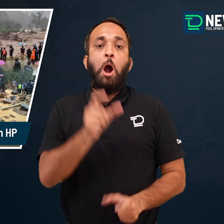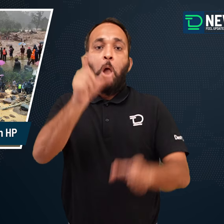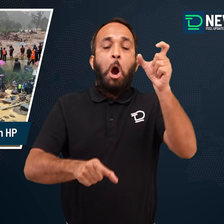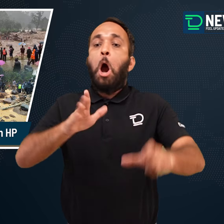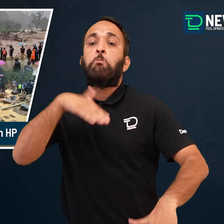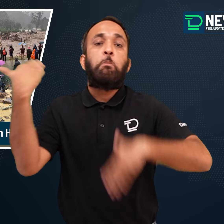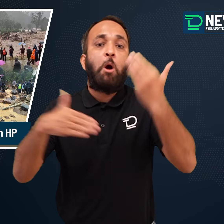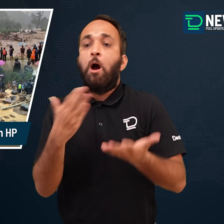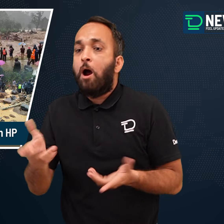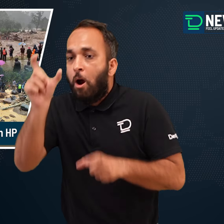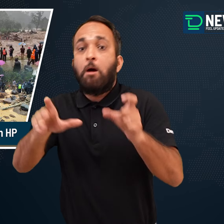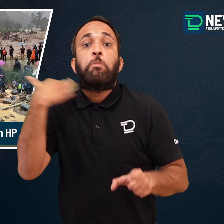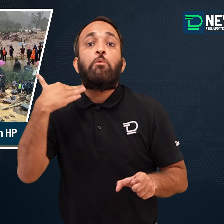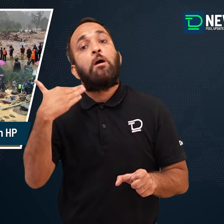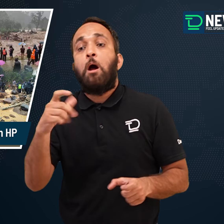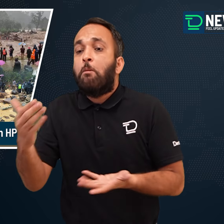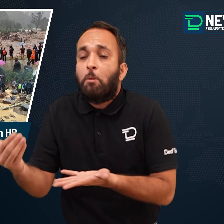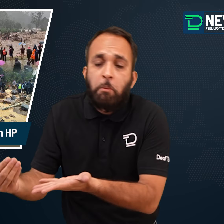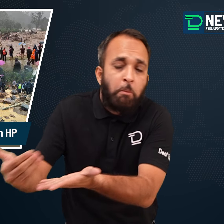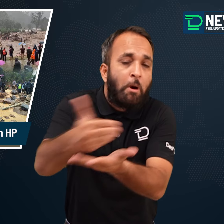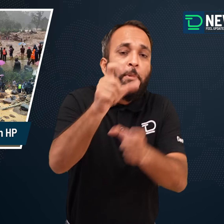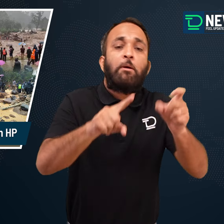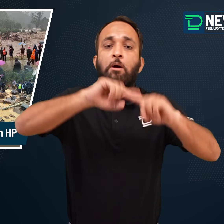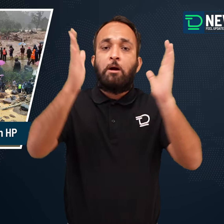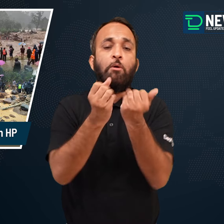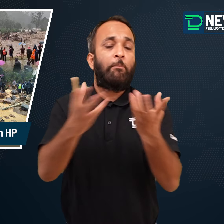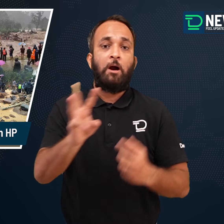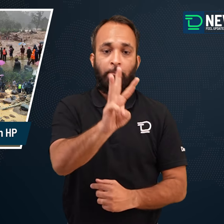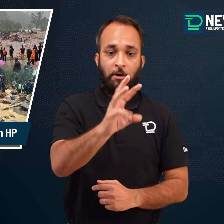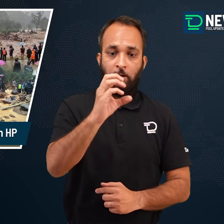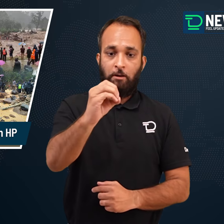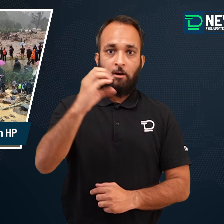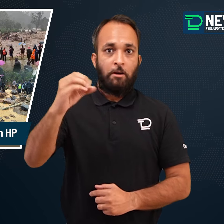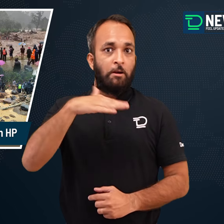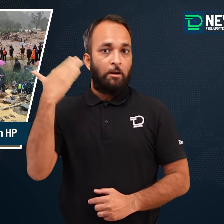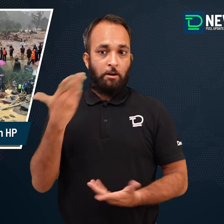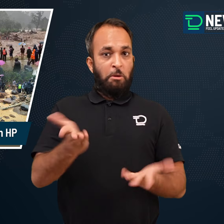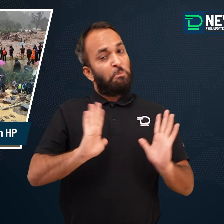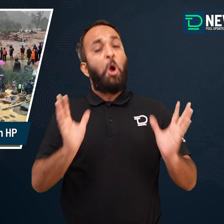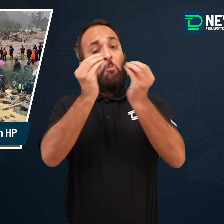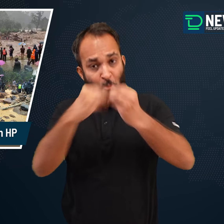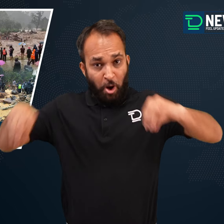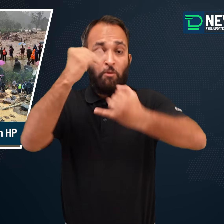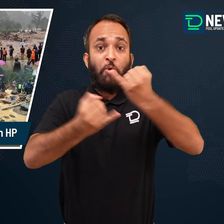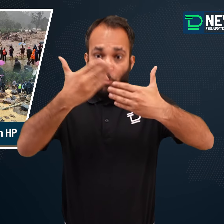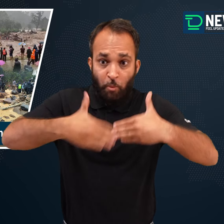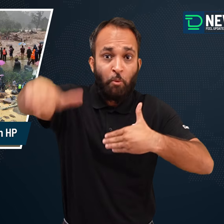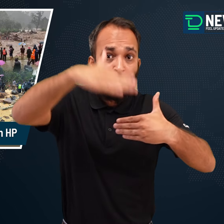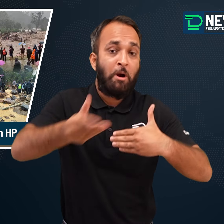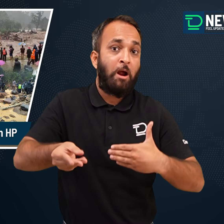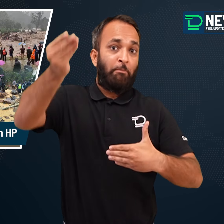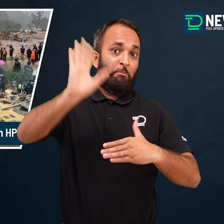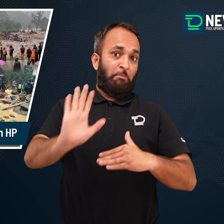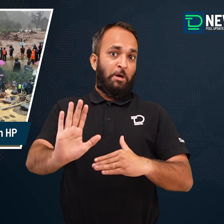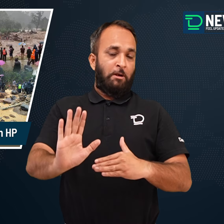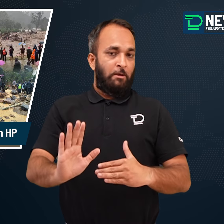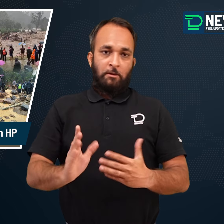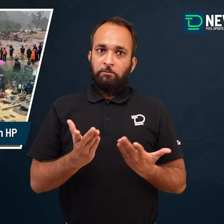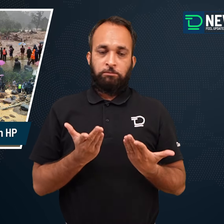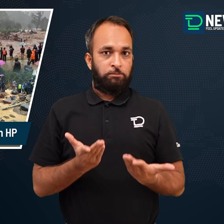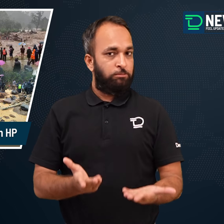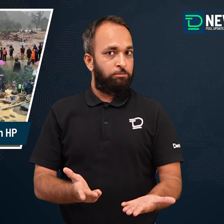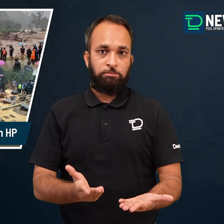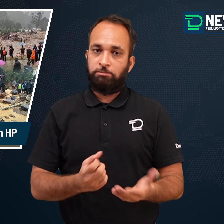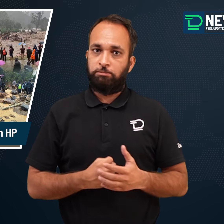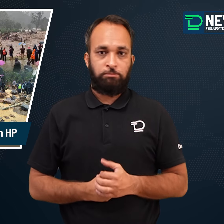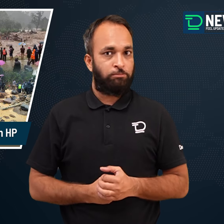The death toll from the Wayanad landslides has risen to 300.